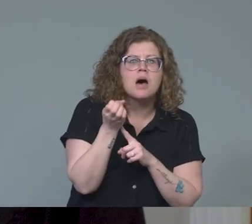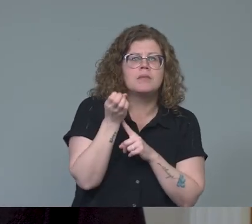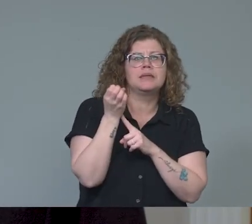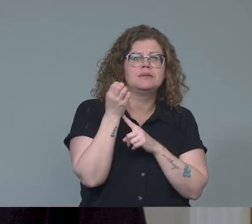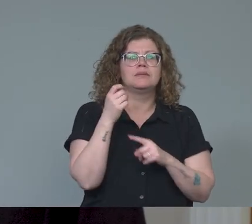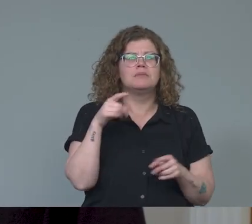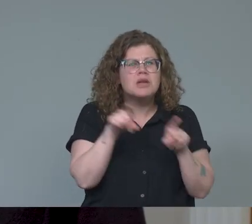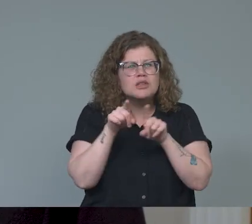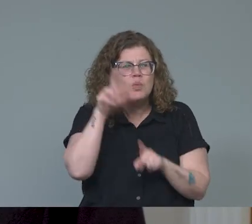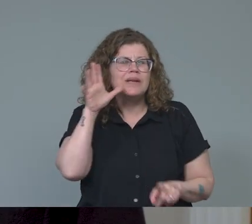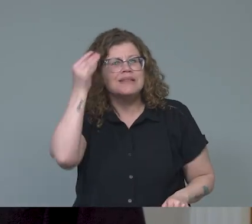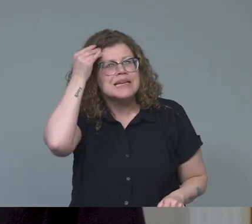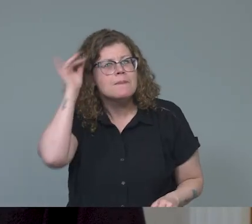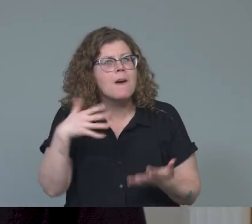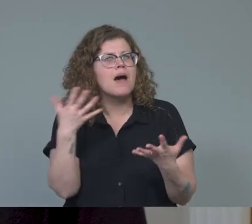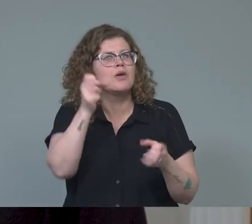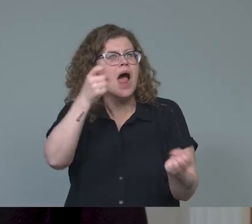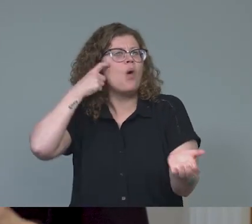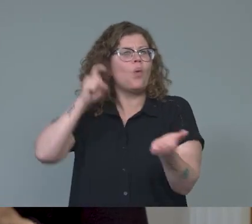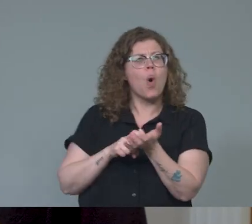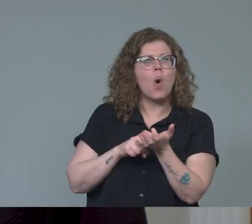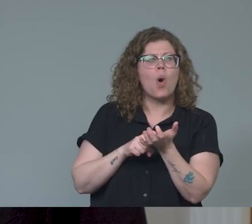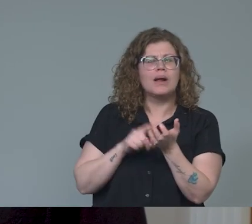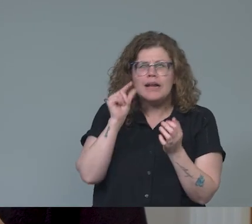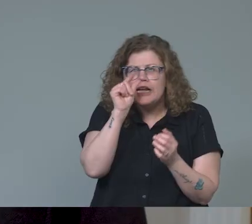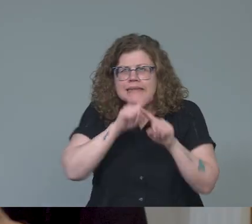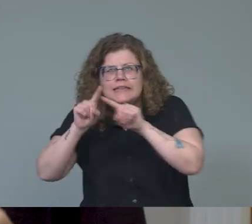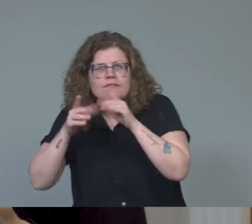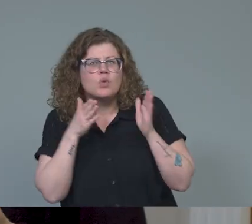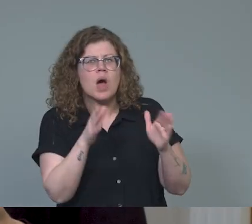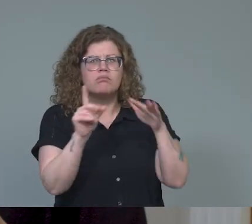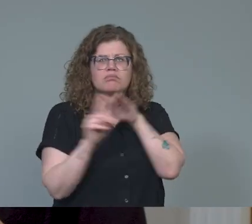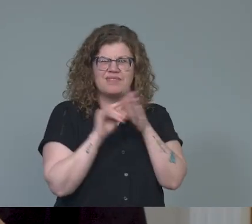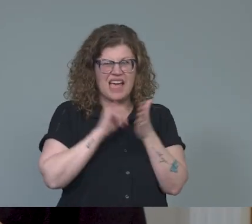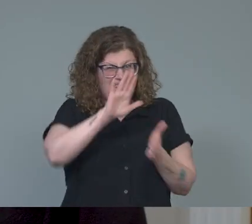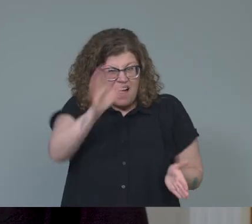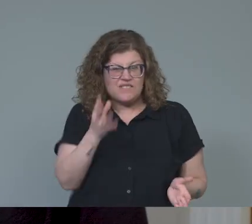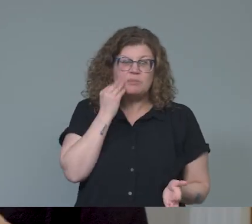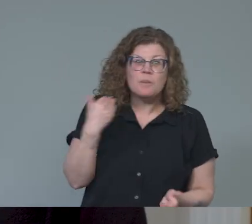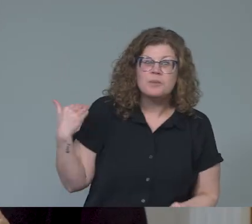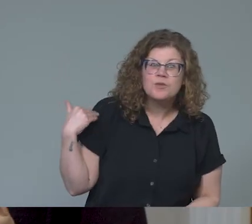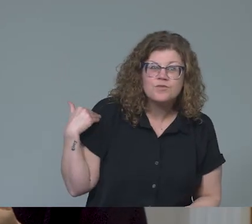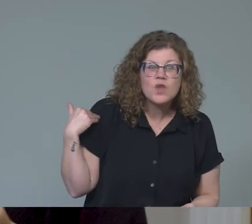to foster with the environment. And, and I think in that you also get, there's more receptivity. So you start to notice things